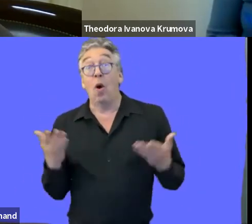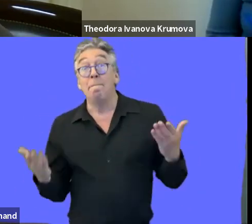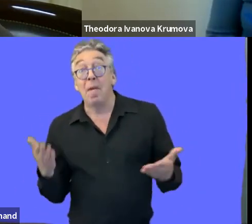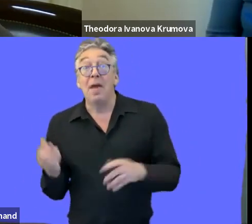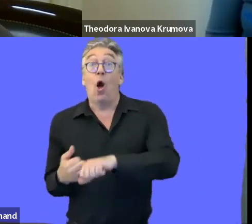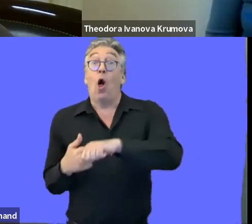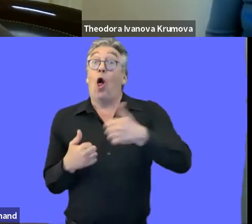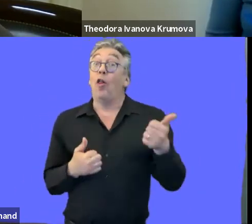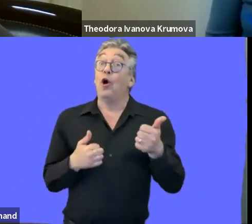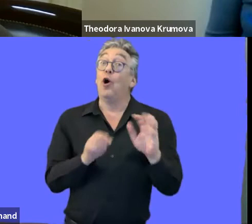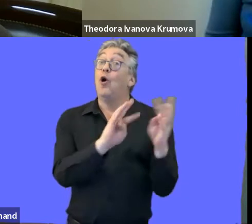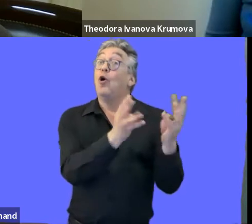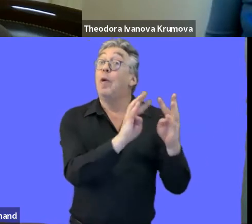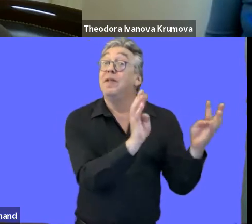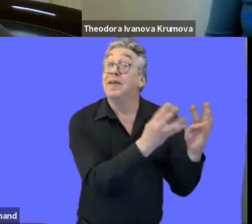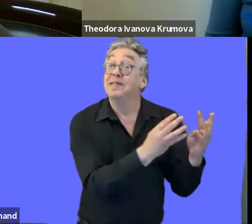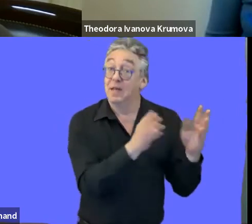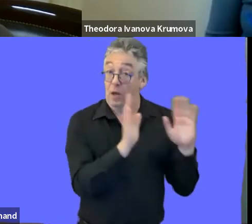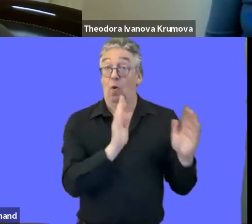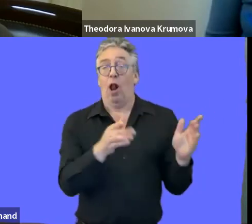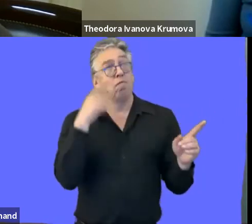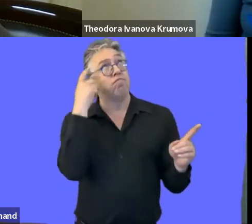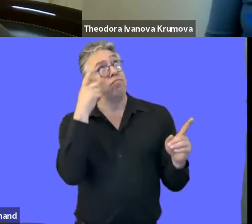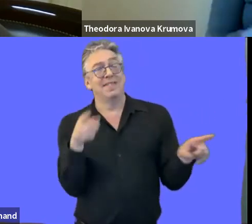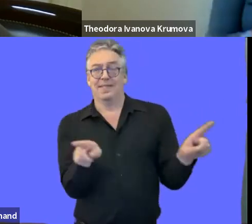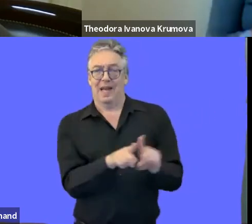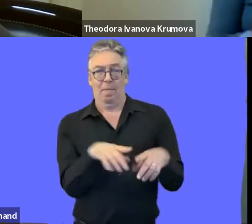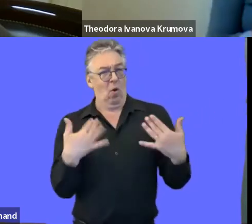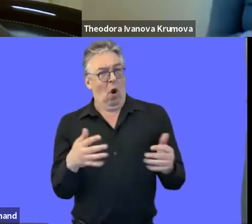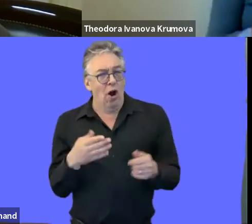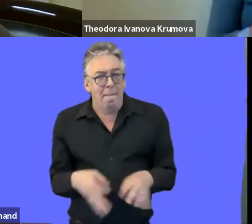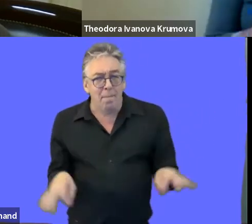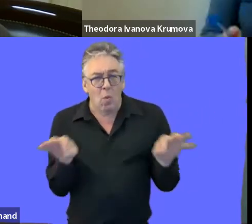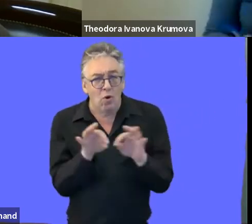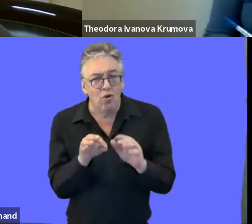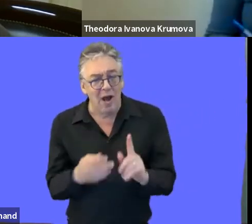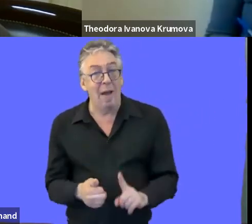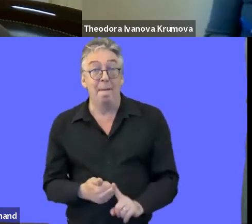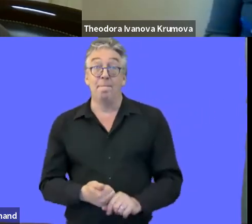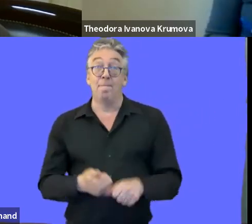I think this is an important improvement in relation to Article 12 of the CRPD.